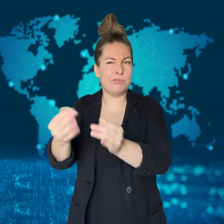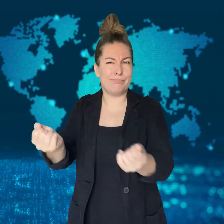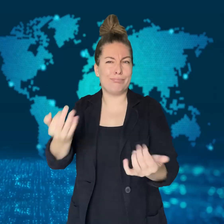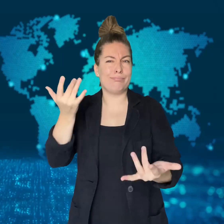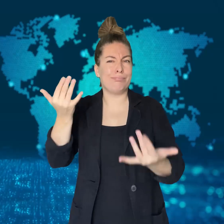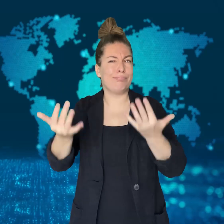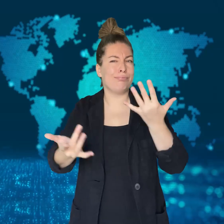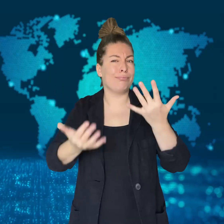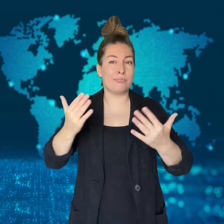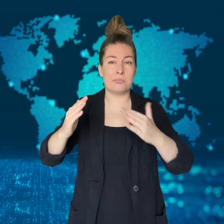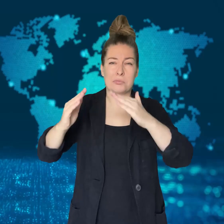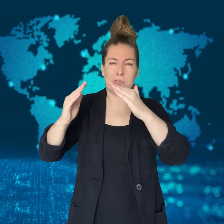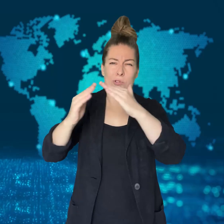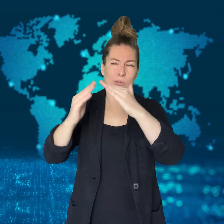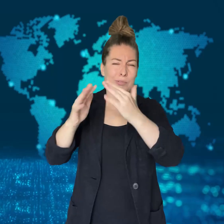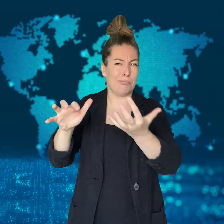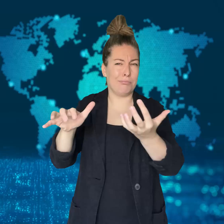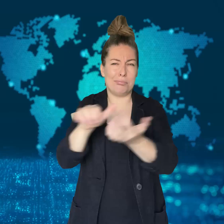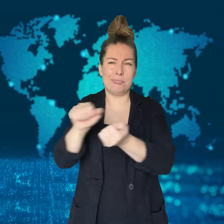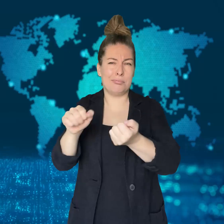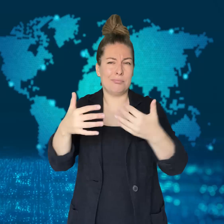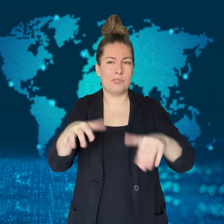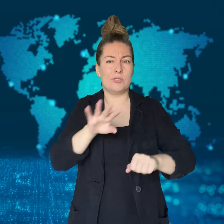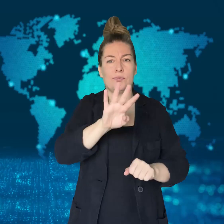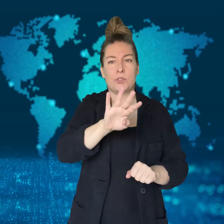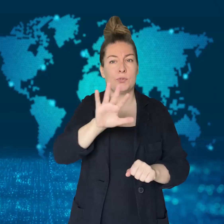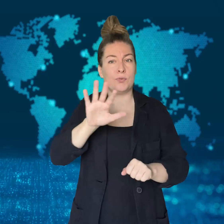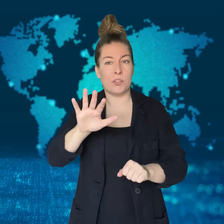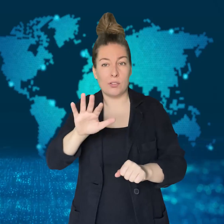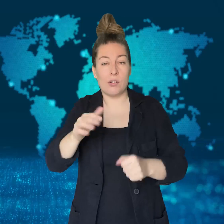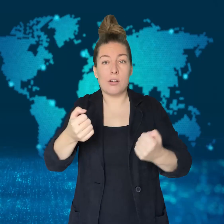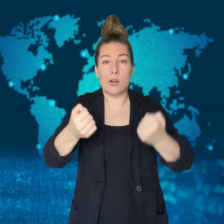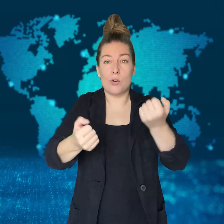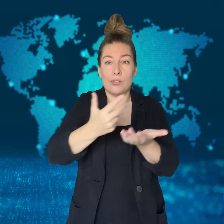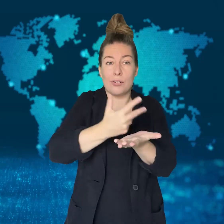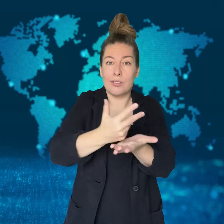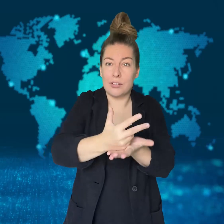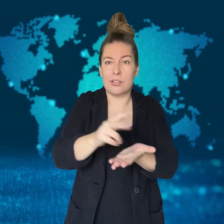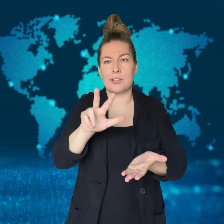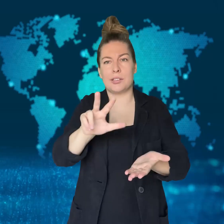they set fire to dozens of homes and vehicles.